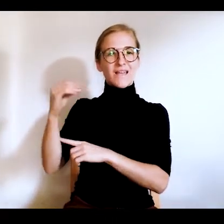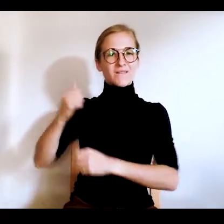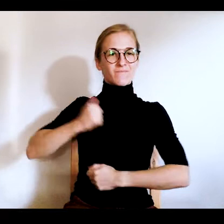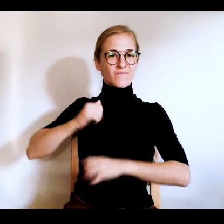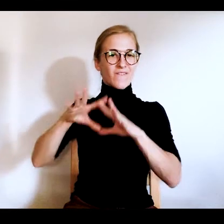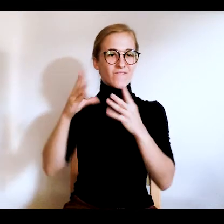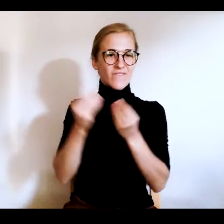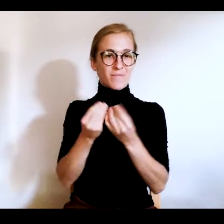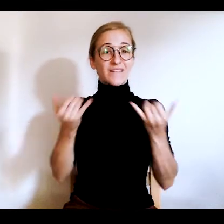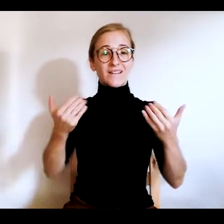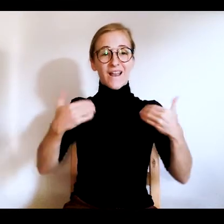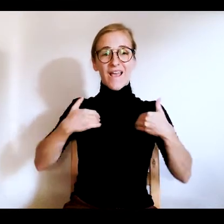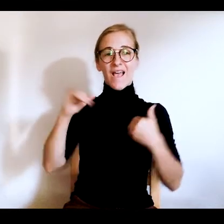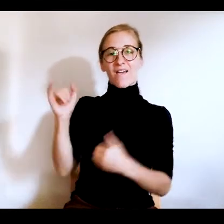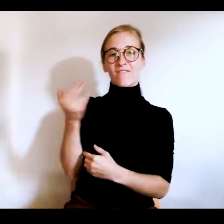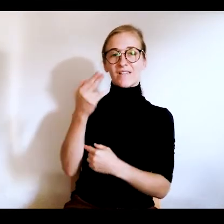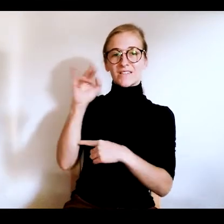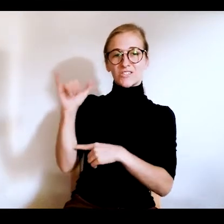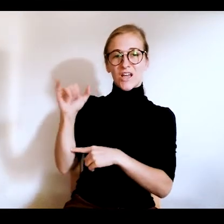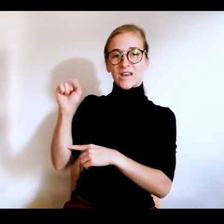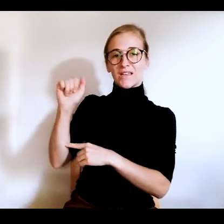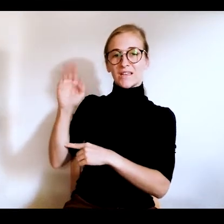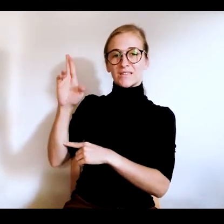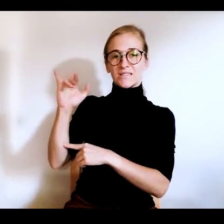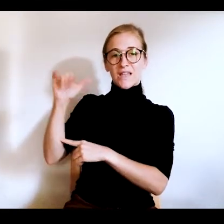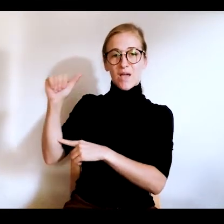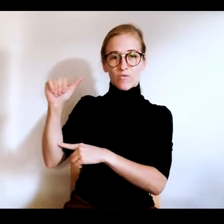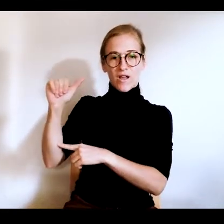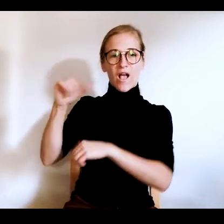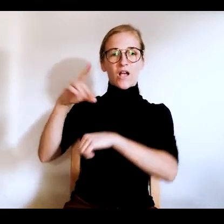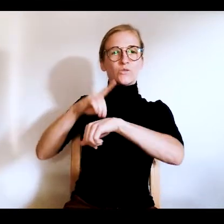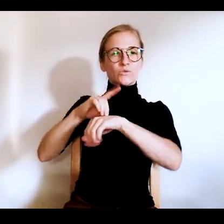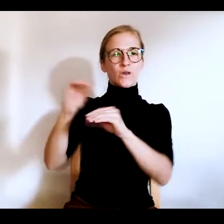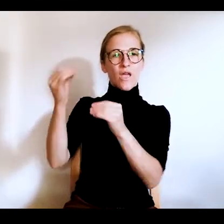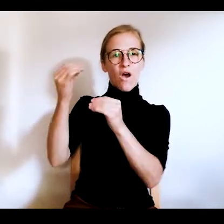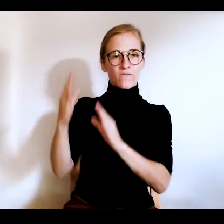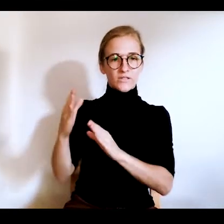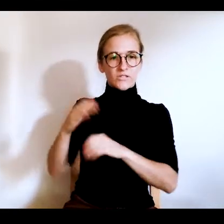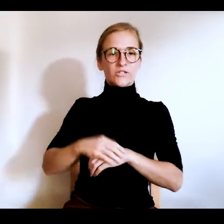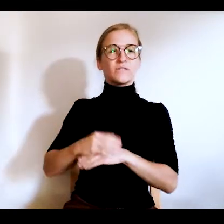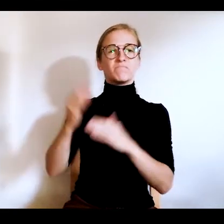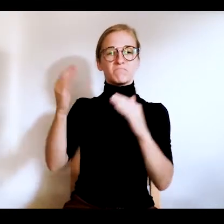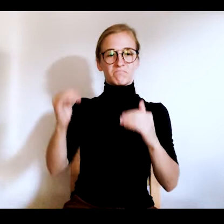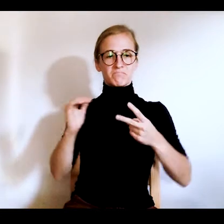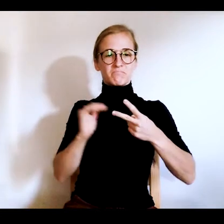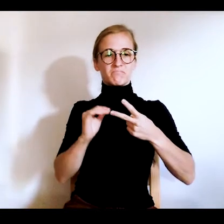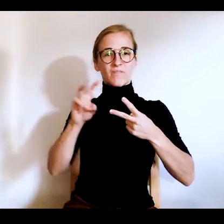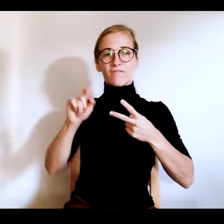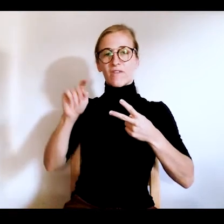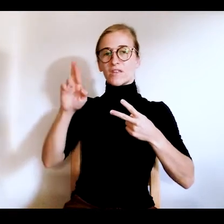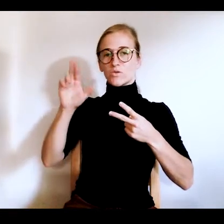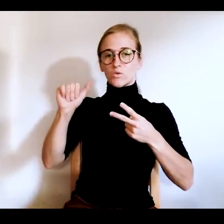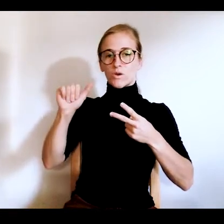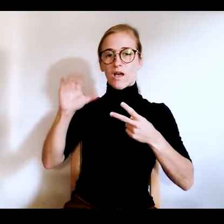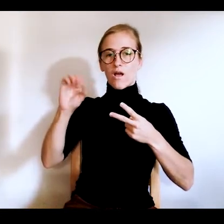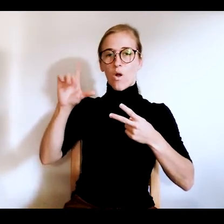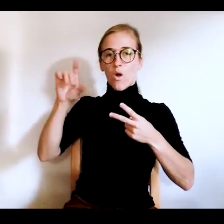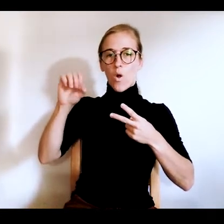Johnny Sanabria and Ventura Colón are here with us today. Johnny is a duty officer and Ventura Colón is the President